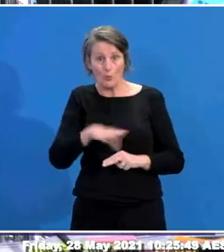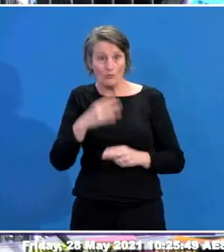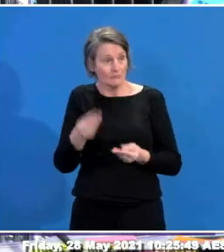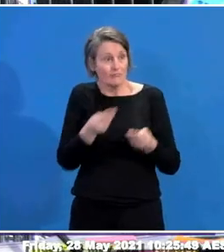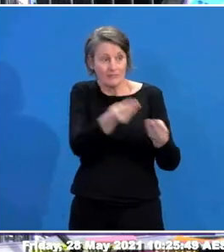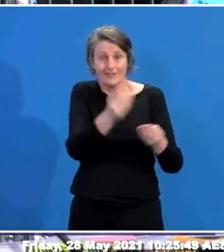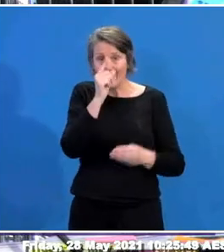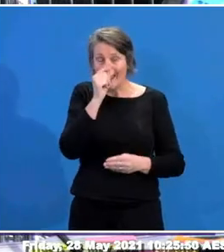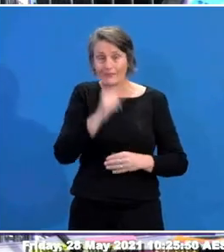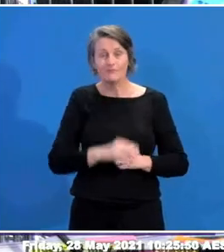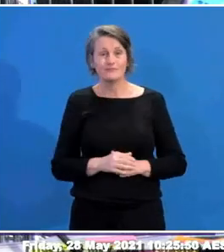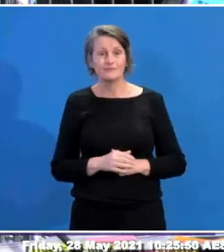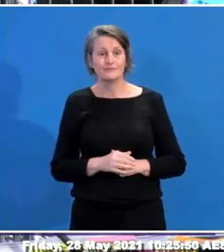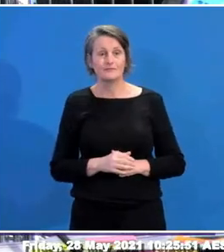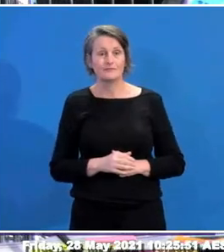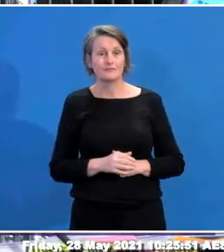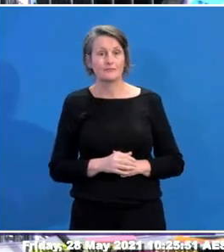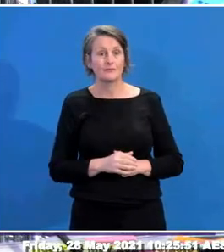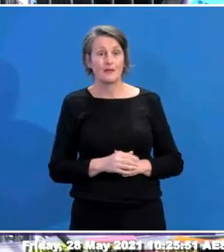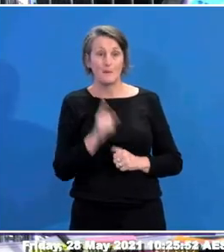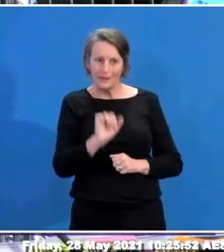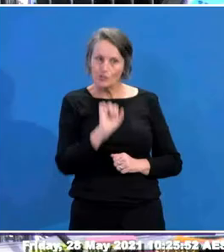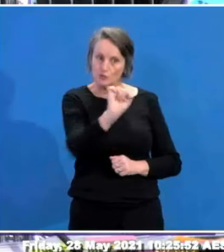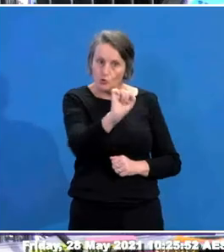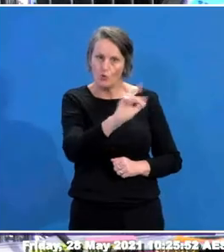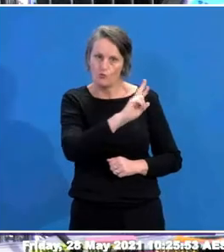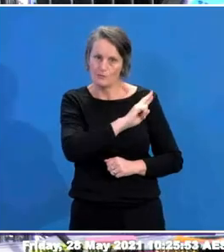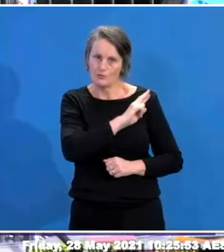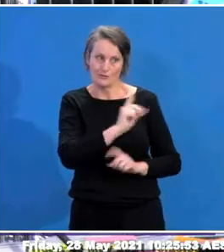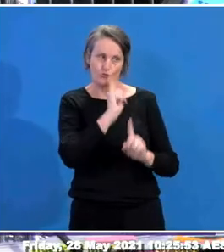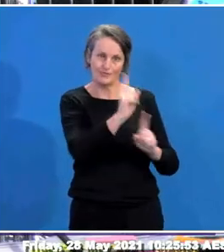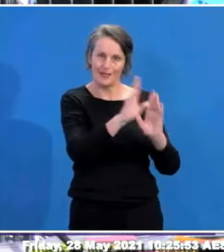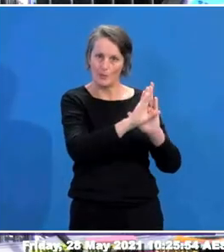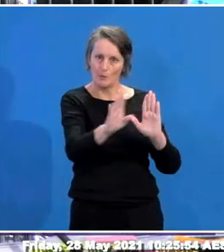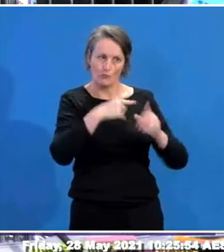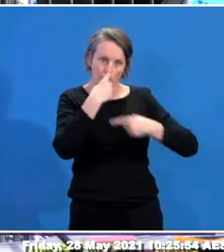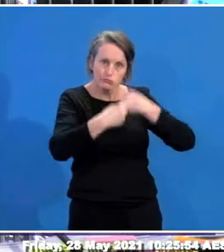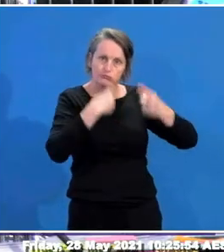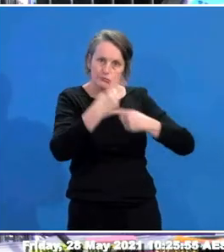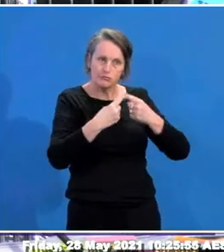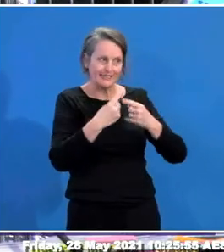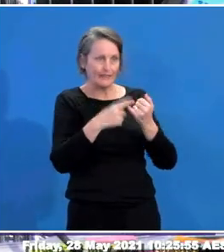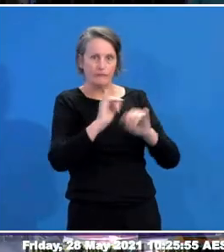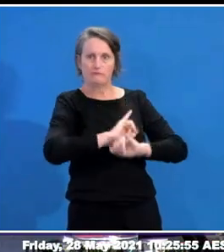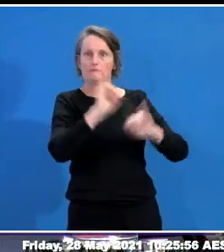In terms of reporting lines, it was your responsibility to report to the Board about matters of this kind was it not?